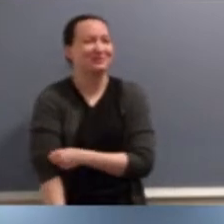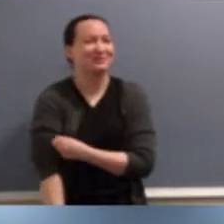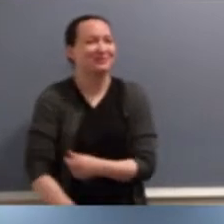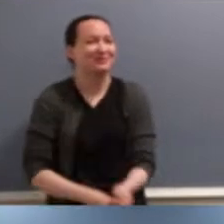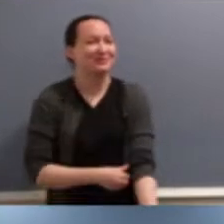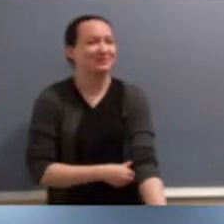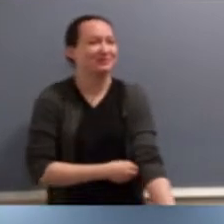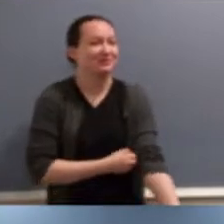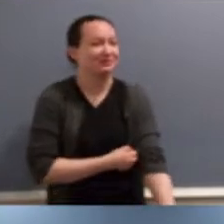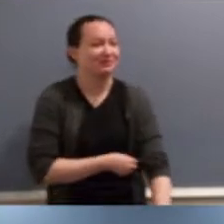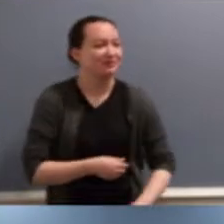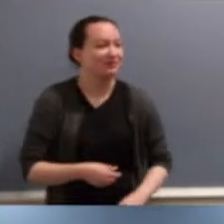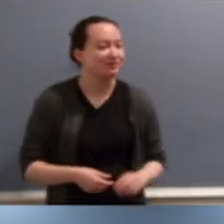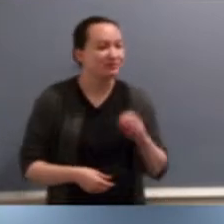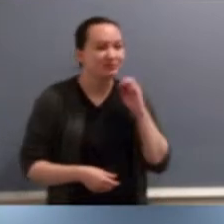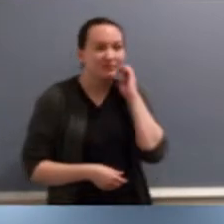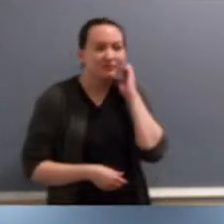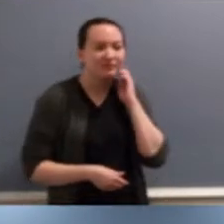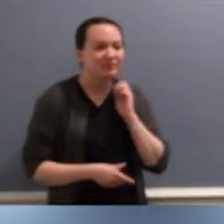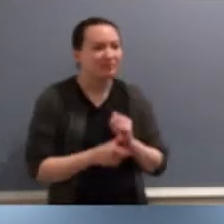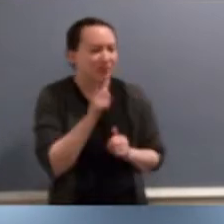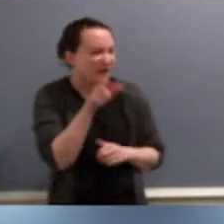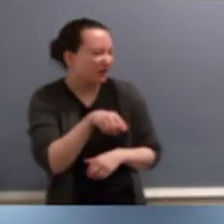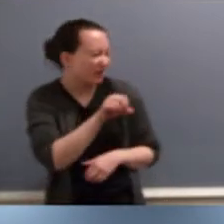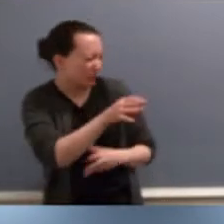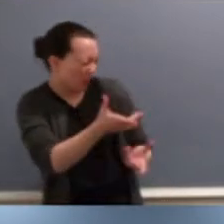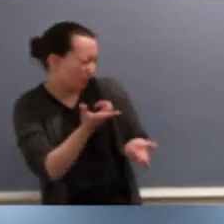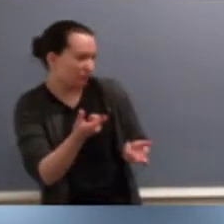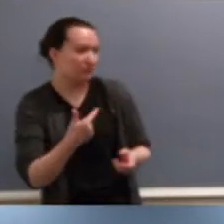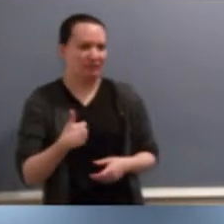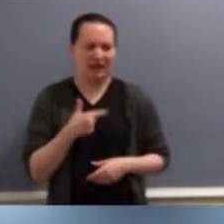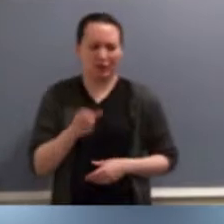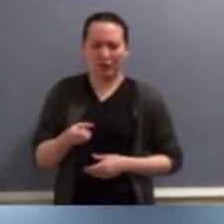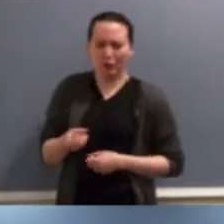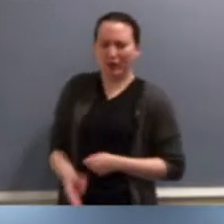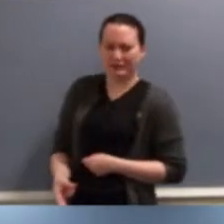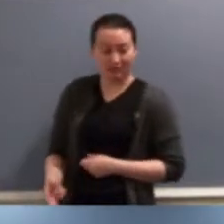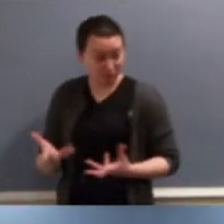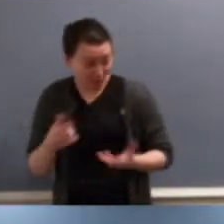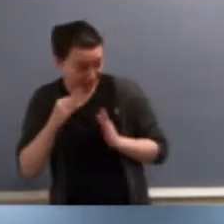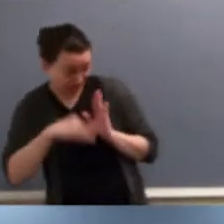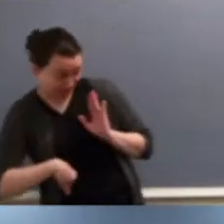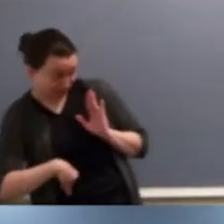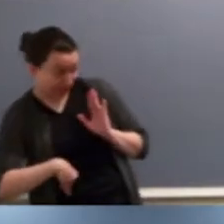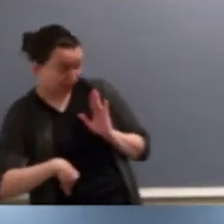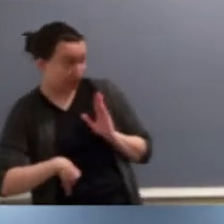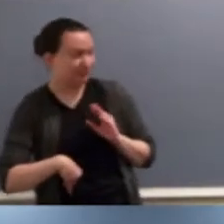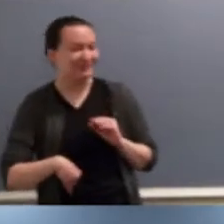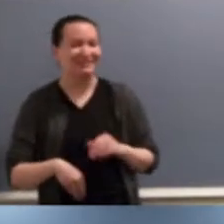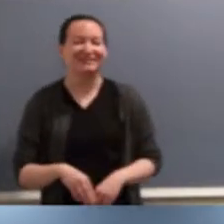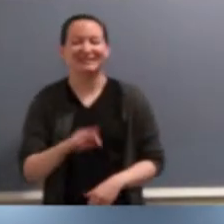doesn't have a speaker's car oh okay you know we know Mr Carroll we know him